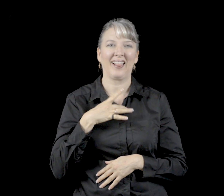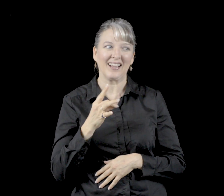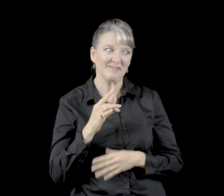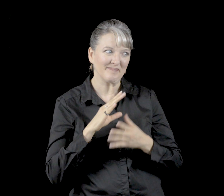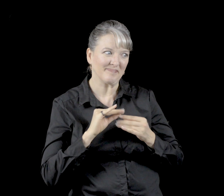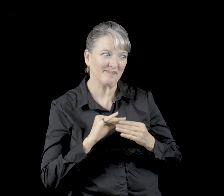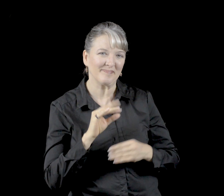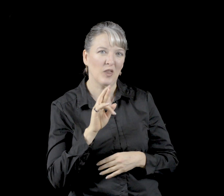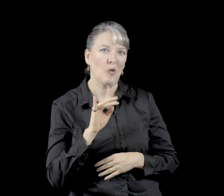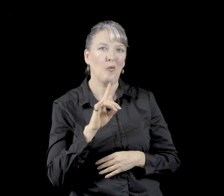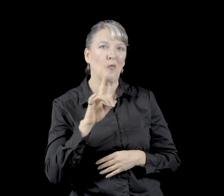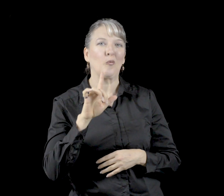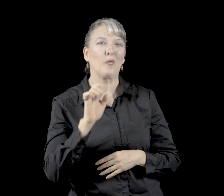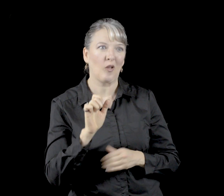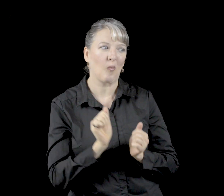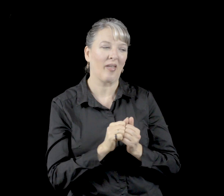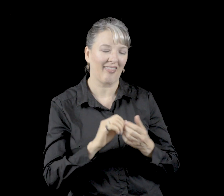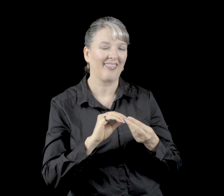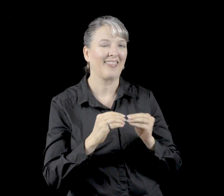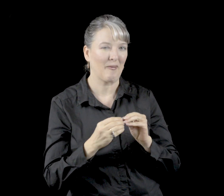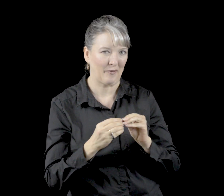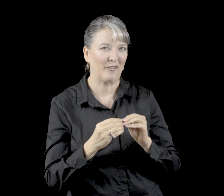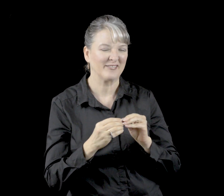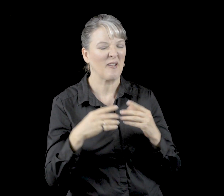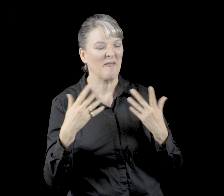He loved telling this riddles using numbers.